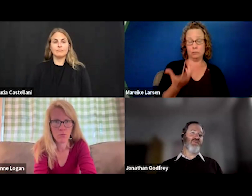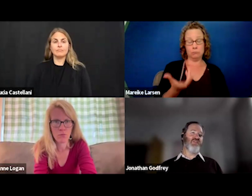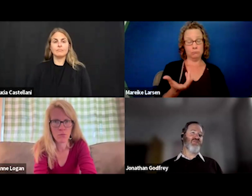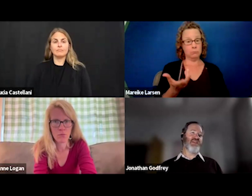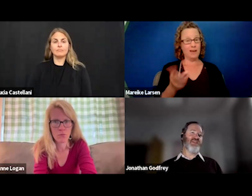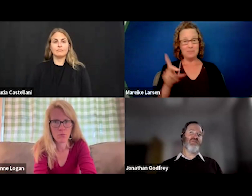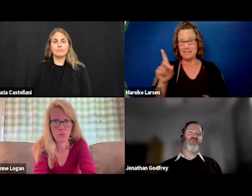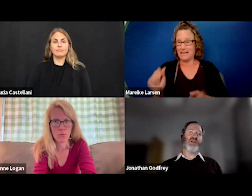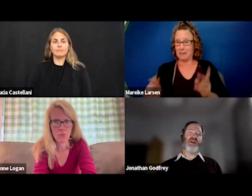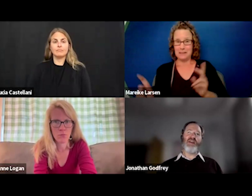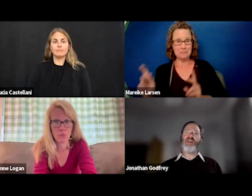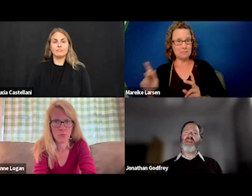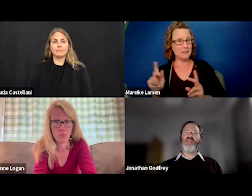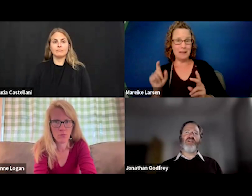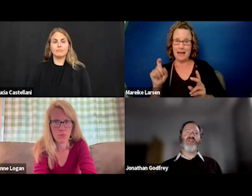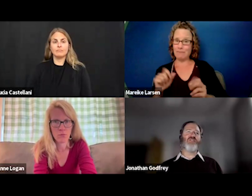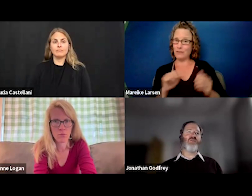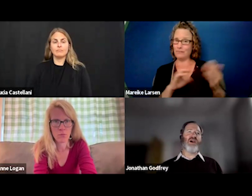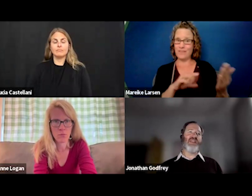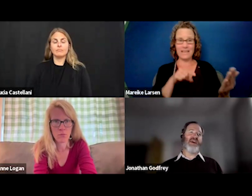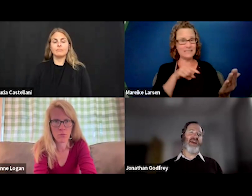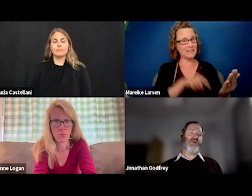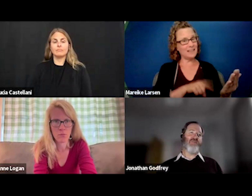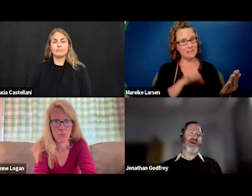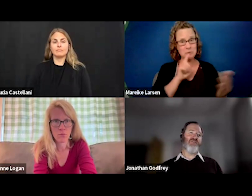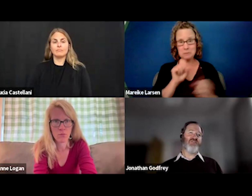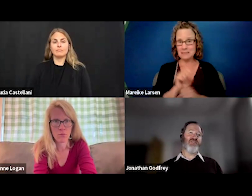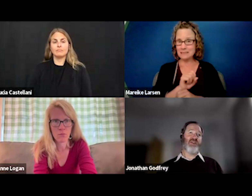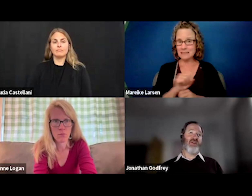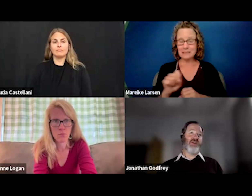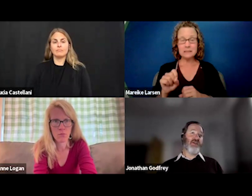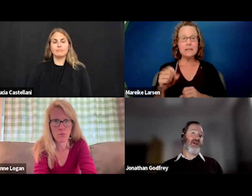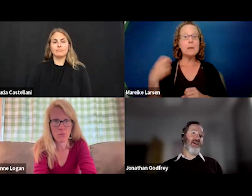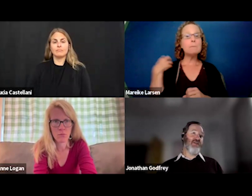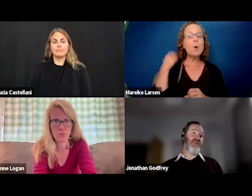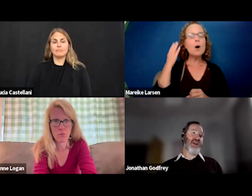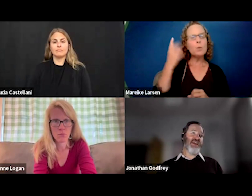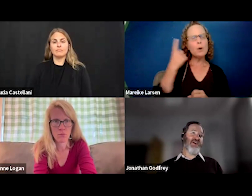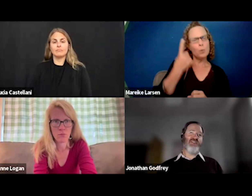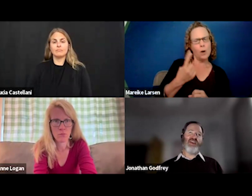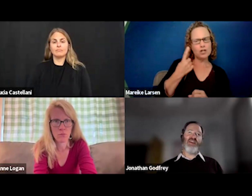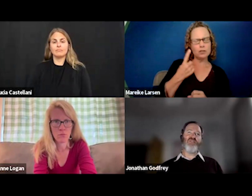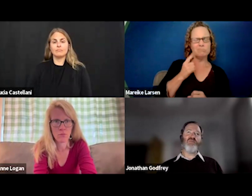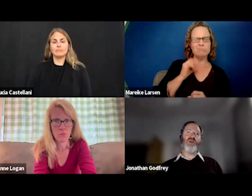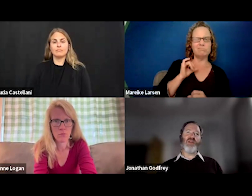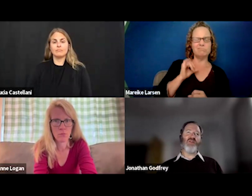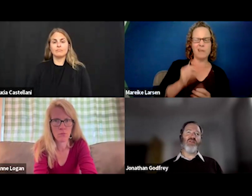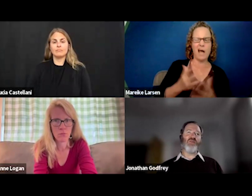Your prospective employer is going to wonder how much they are going to have to mollycoddle